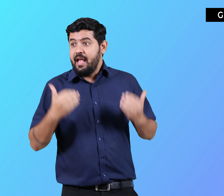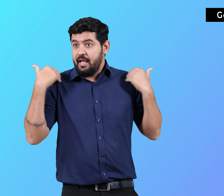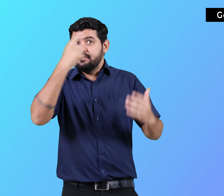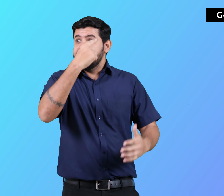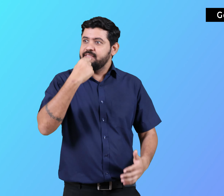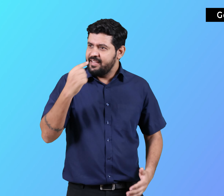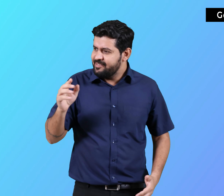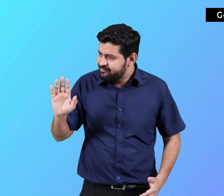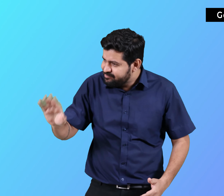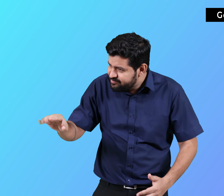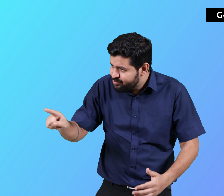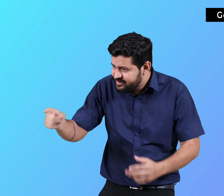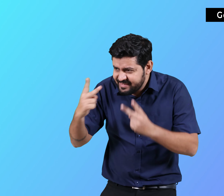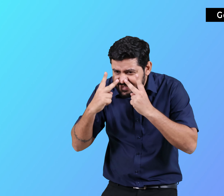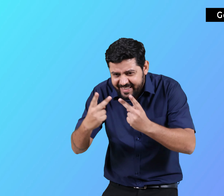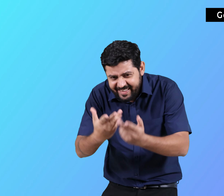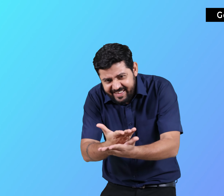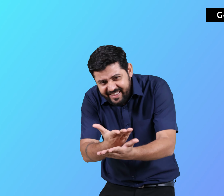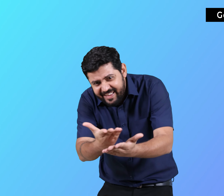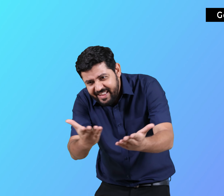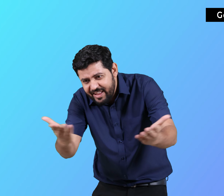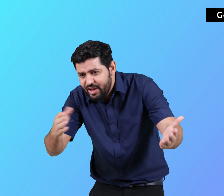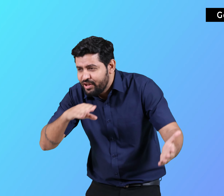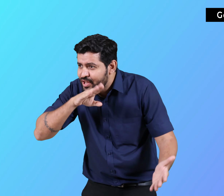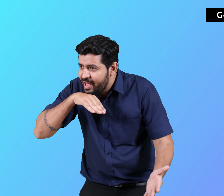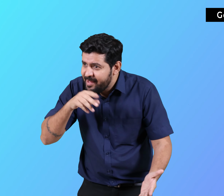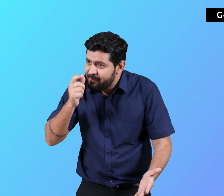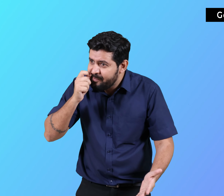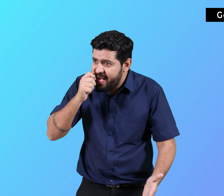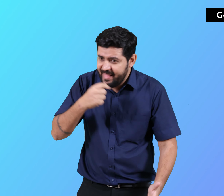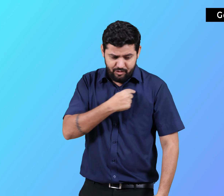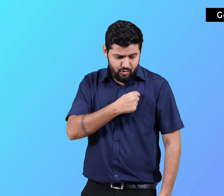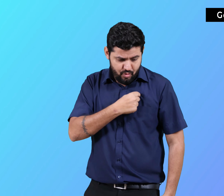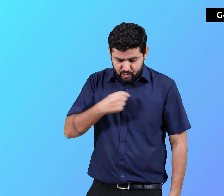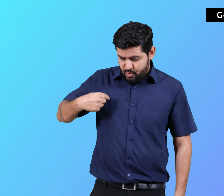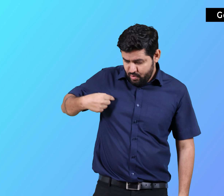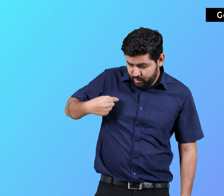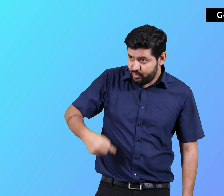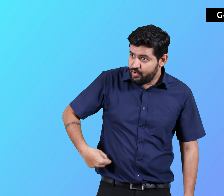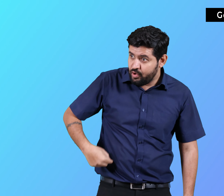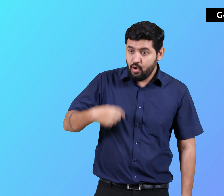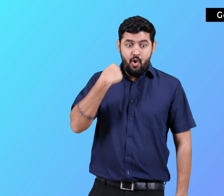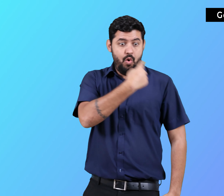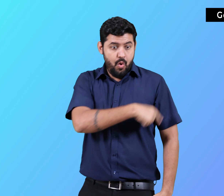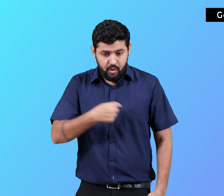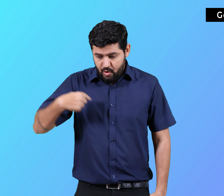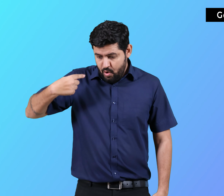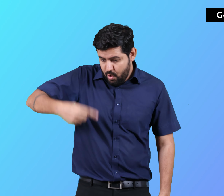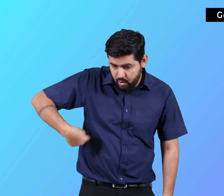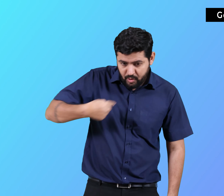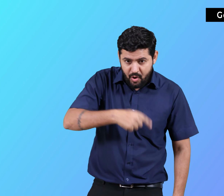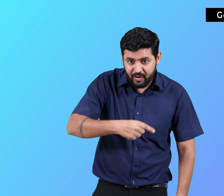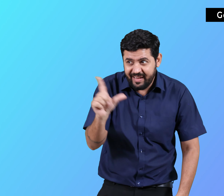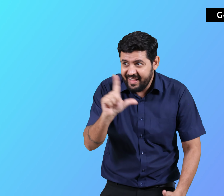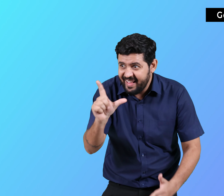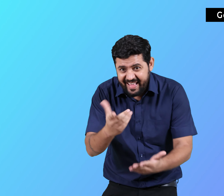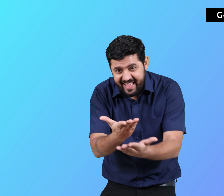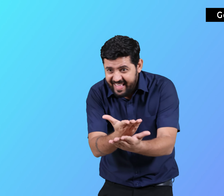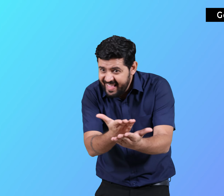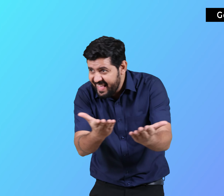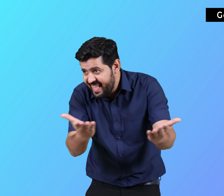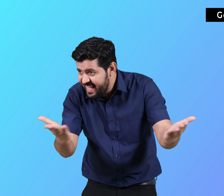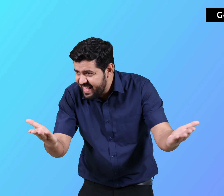“The angel said, ‘You can see that only the streaked, speckled or spotted male goats are mating.